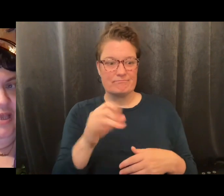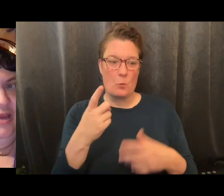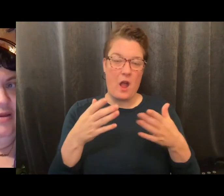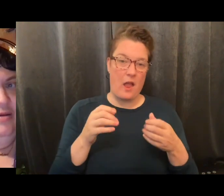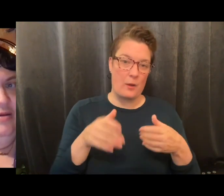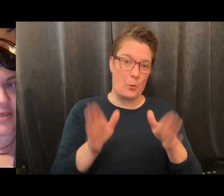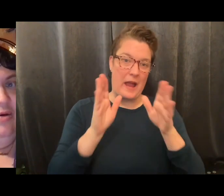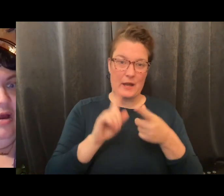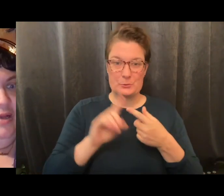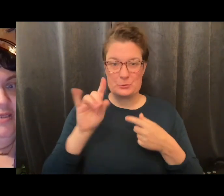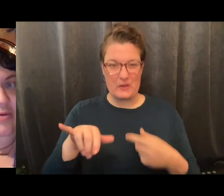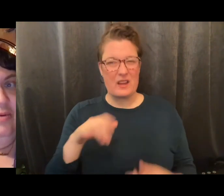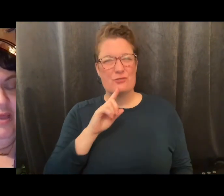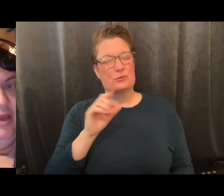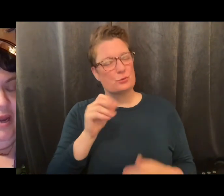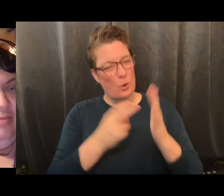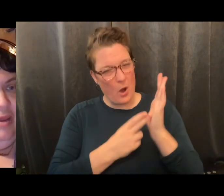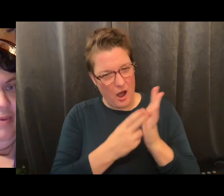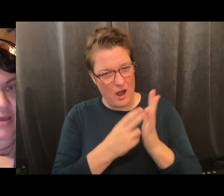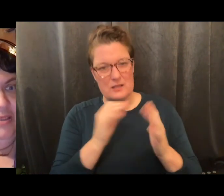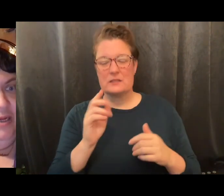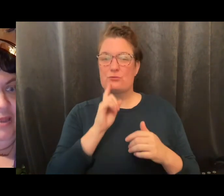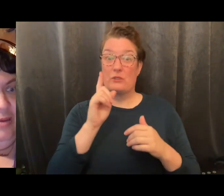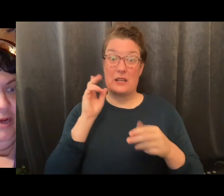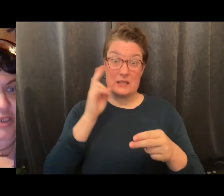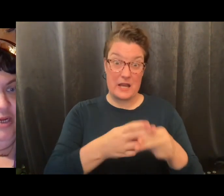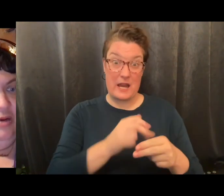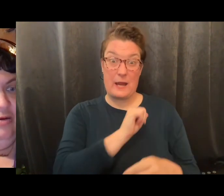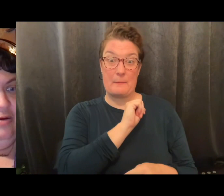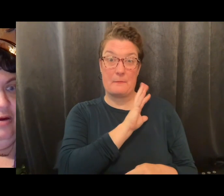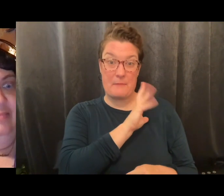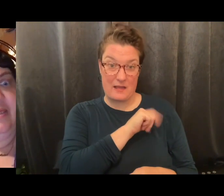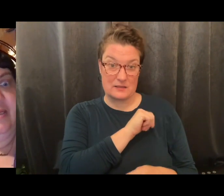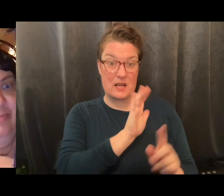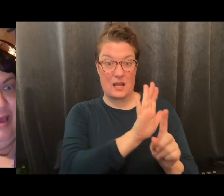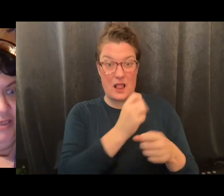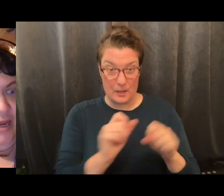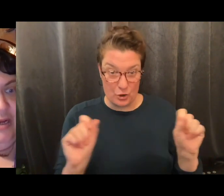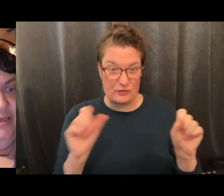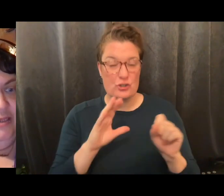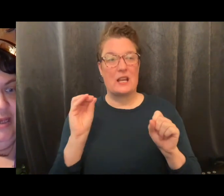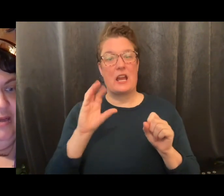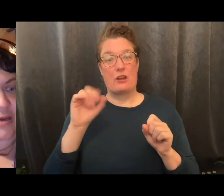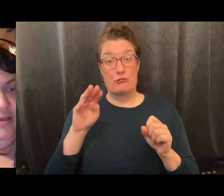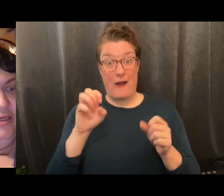really naming Palestinian liberation and crimes against Palestine as like such a deep part of that work.